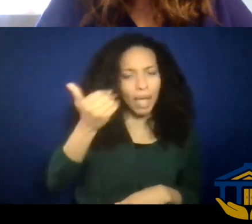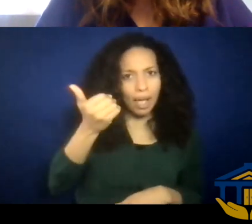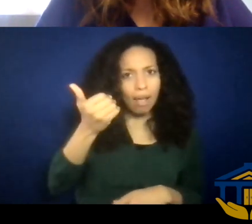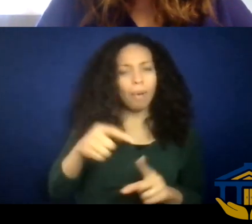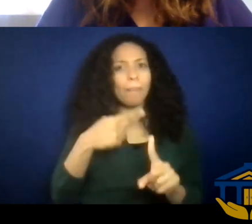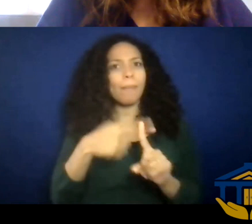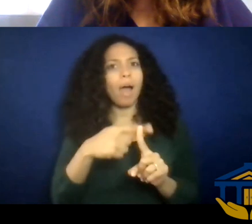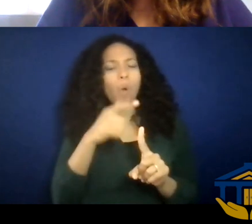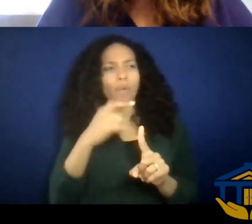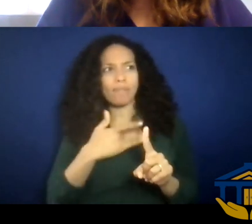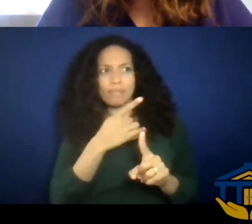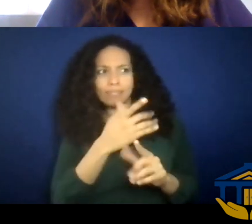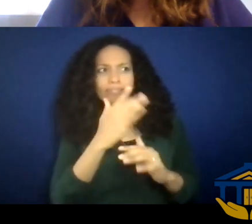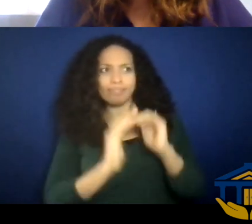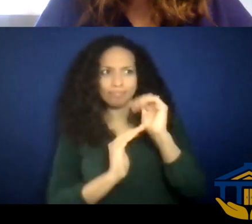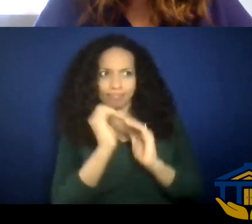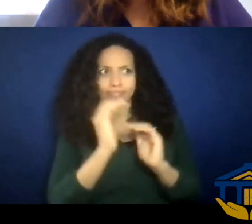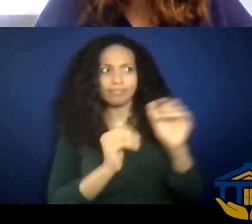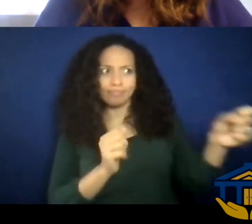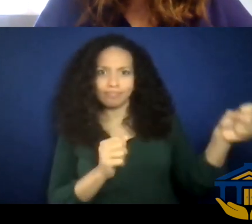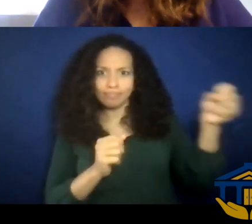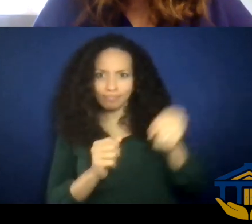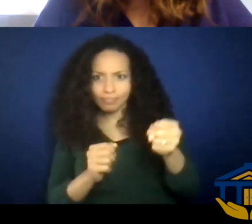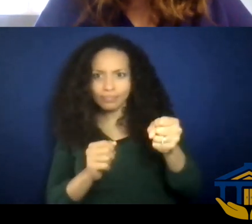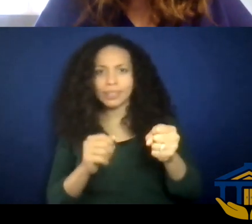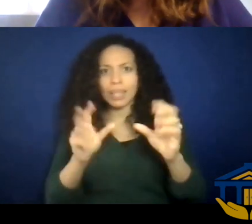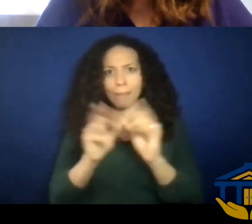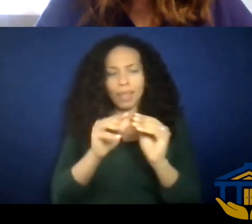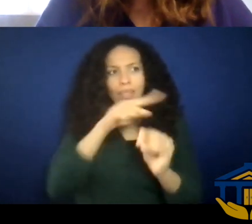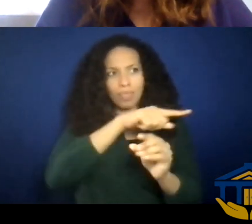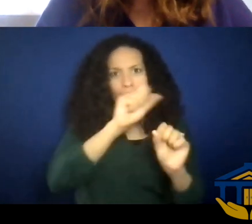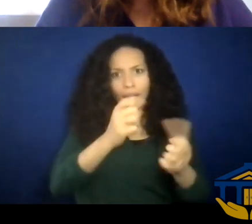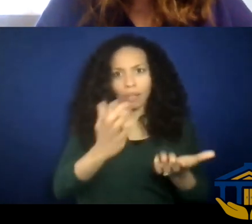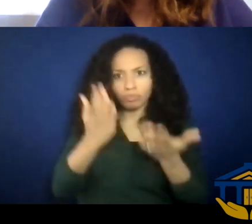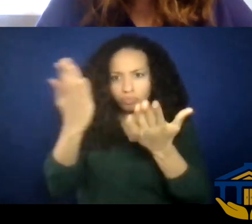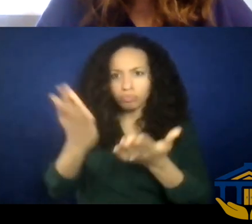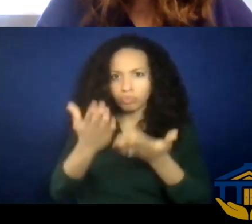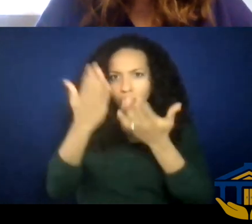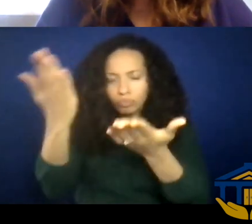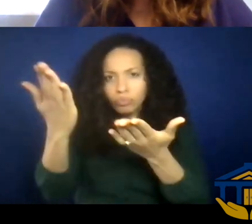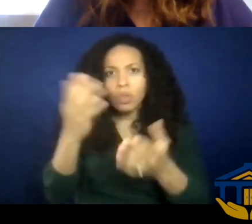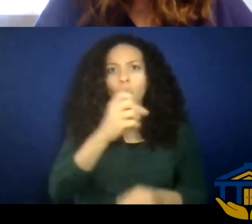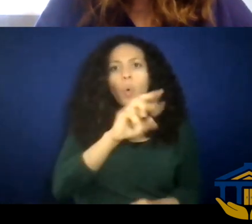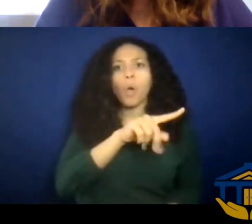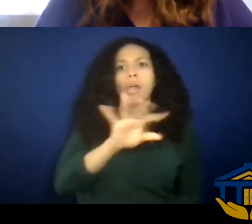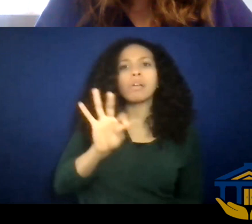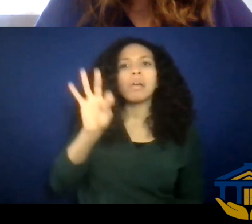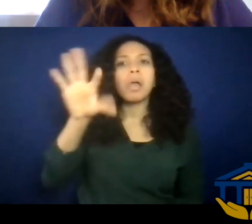at a meeting to make recommendations or to get the team thinking creatively about possibilities